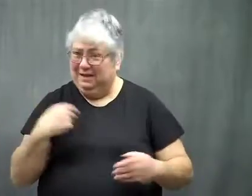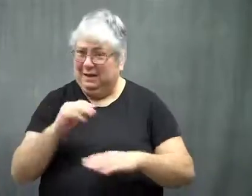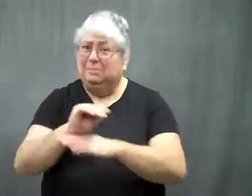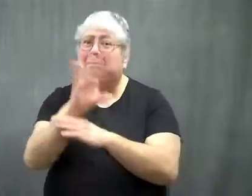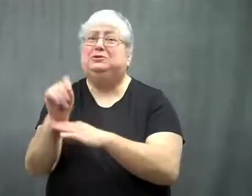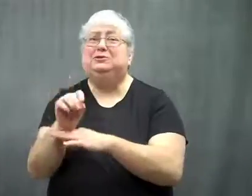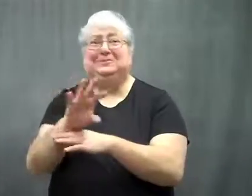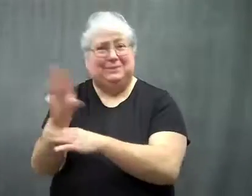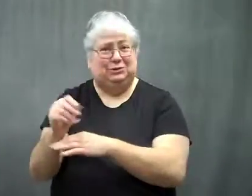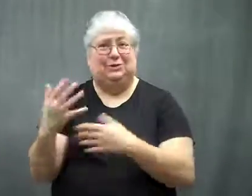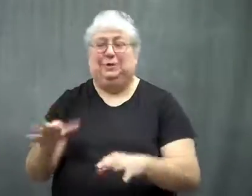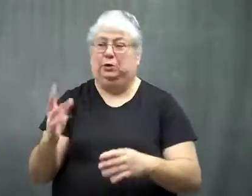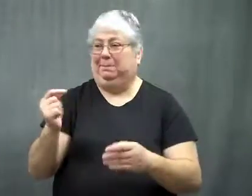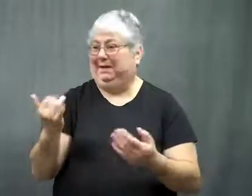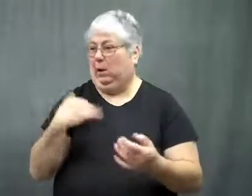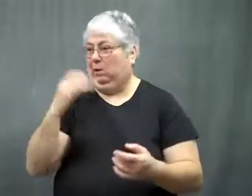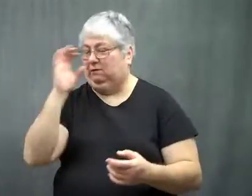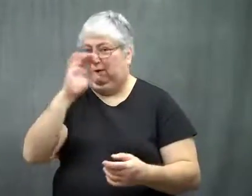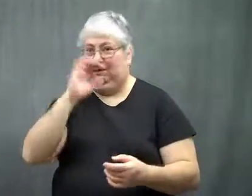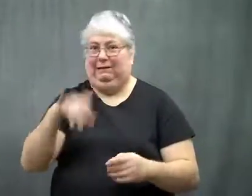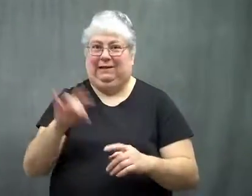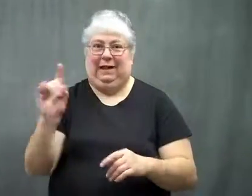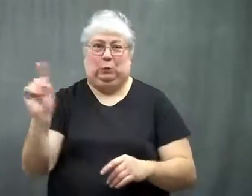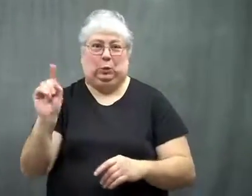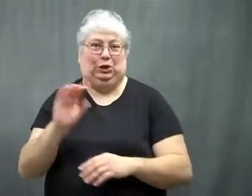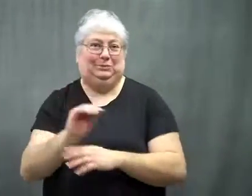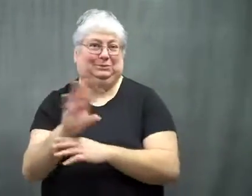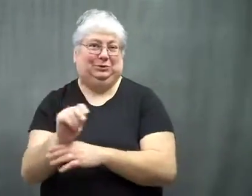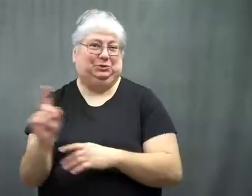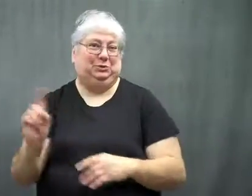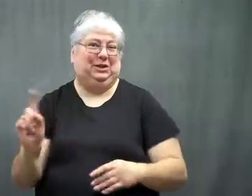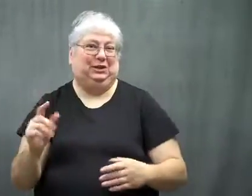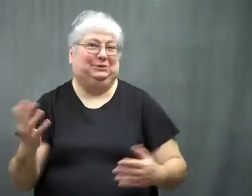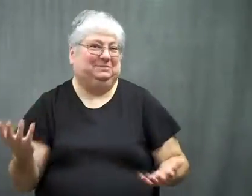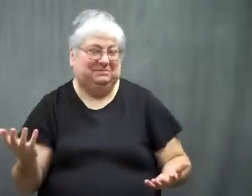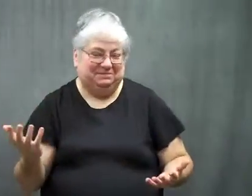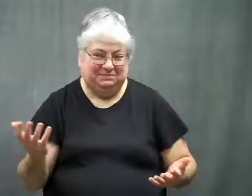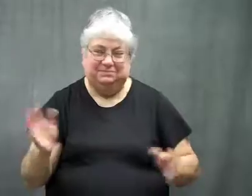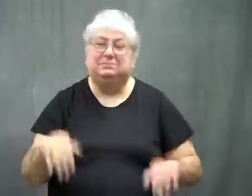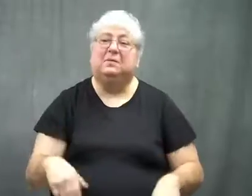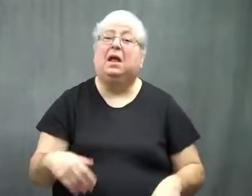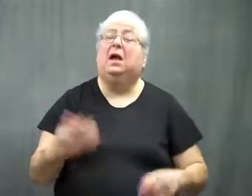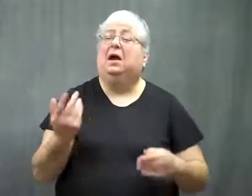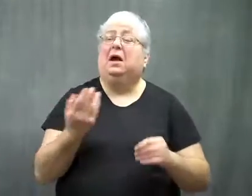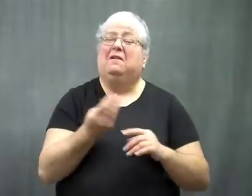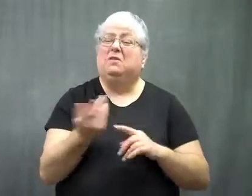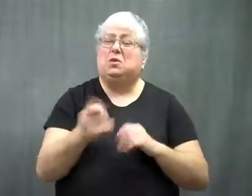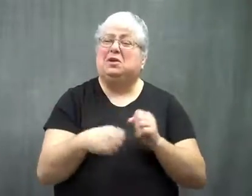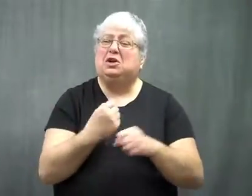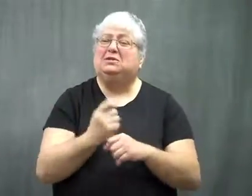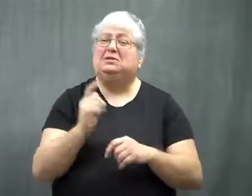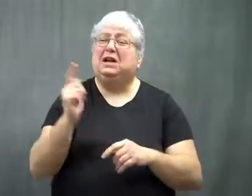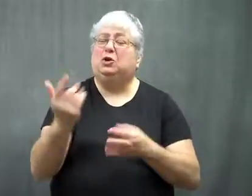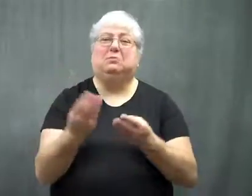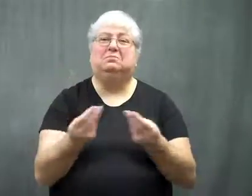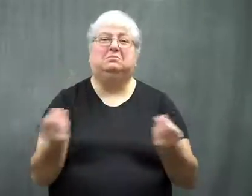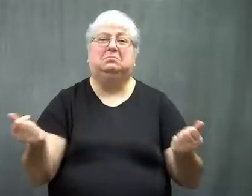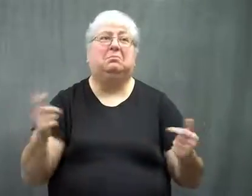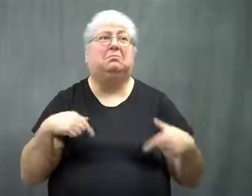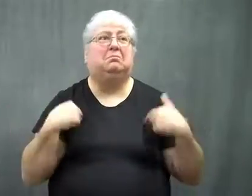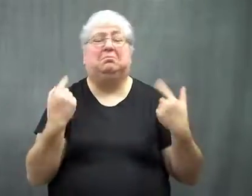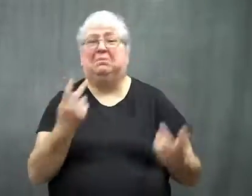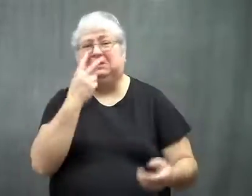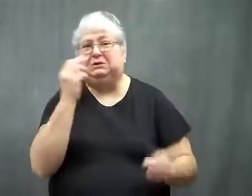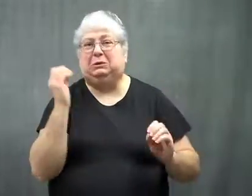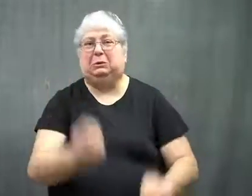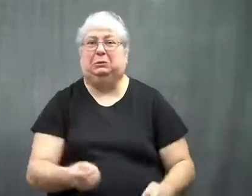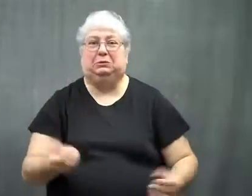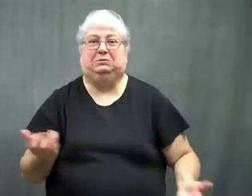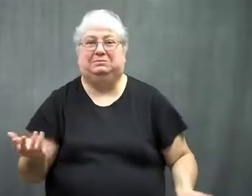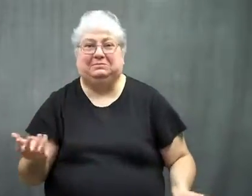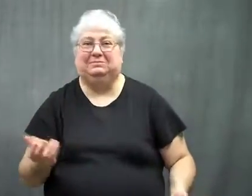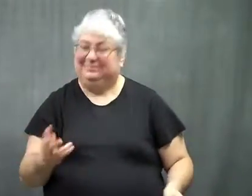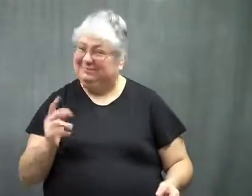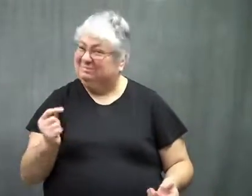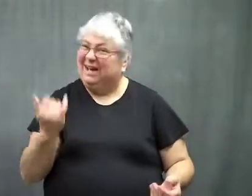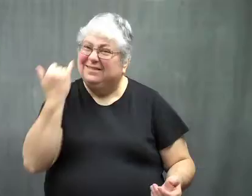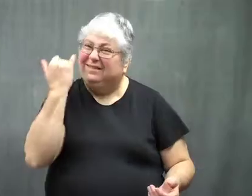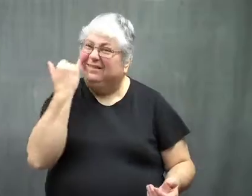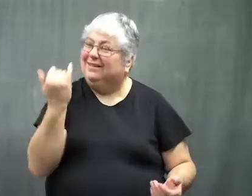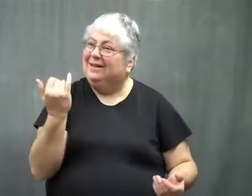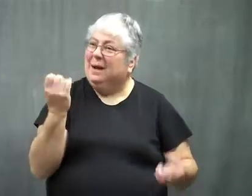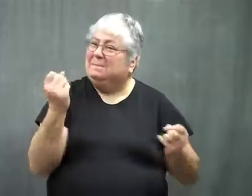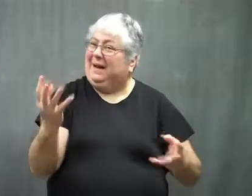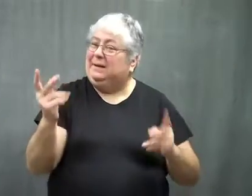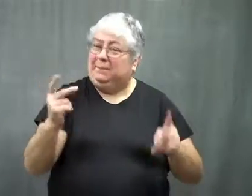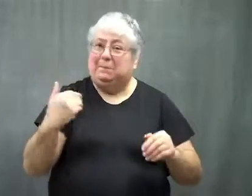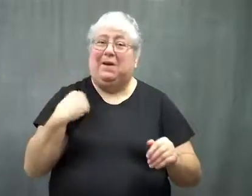I took pictures, but now I have to look for them.